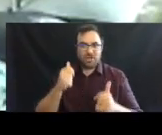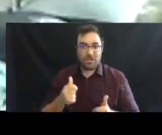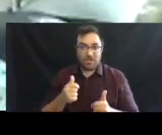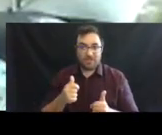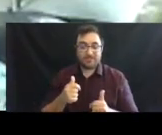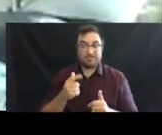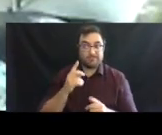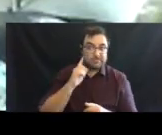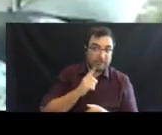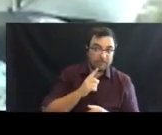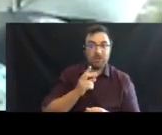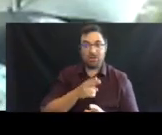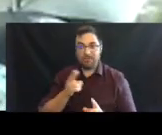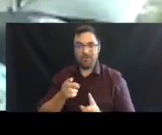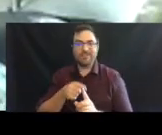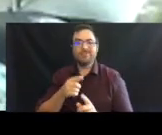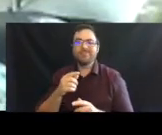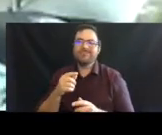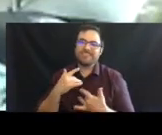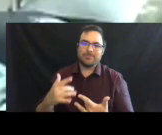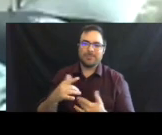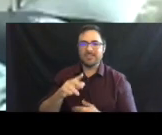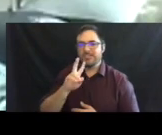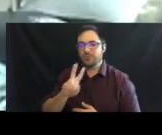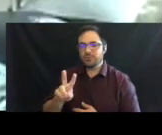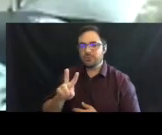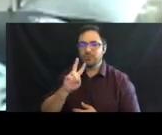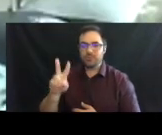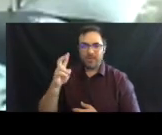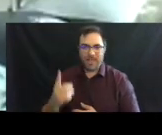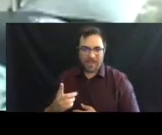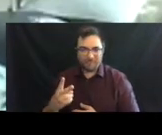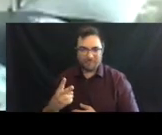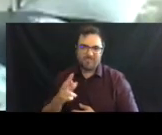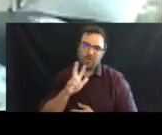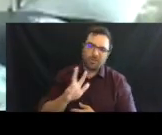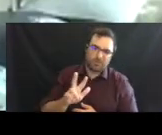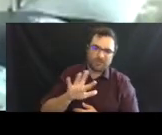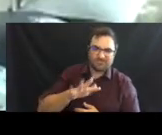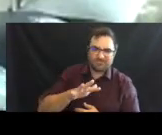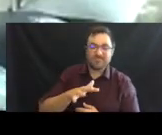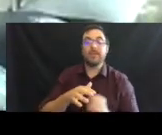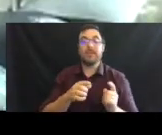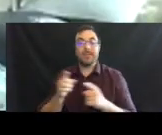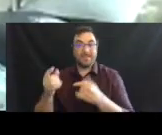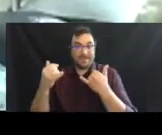of hearing was around two and a half or three years of age. And this directive asked that we